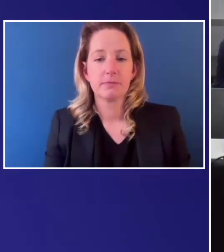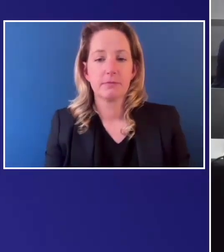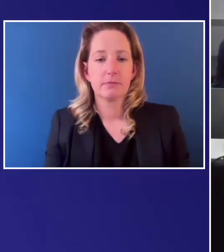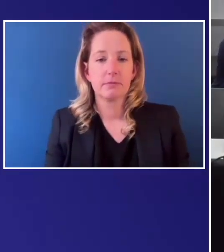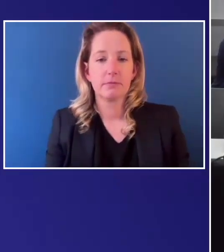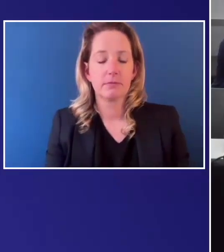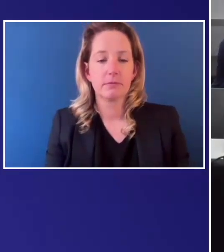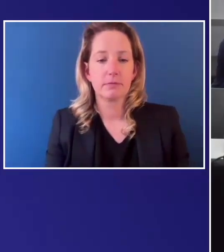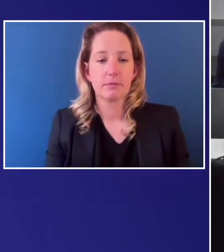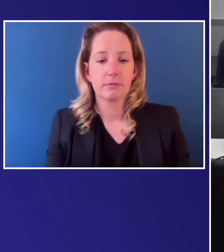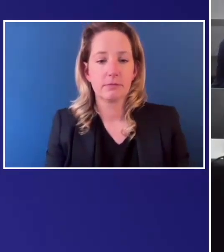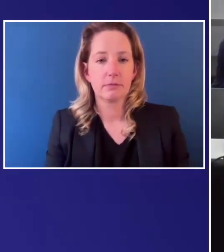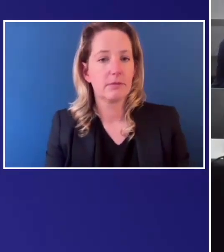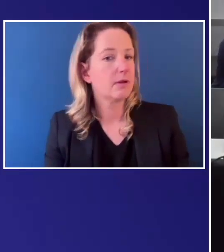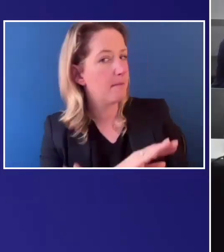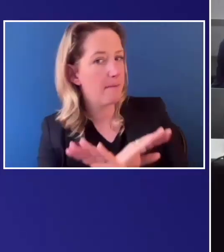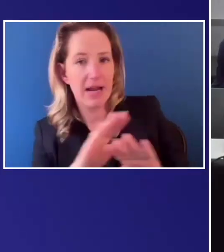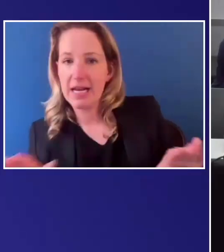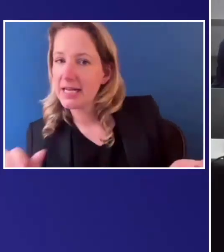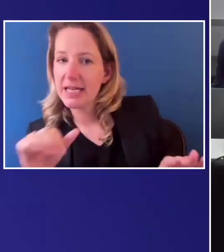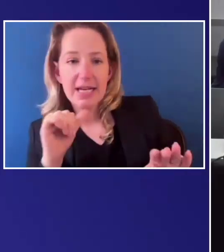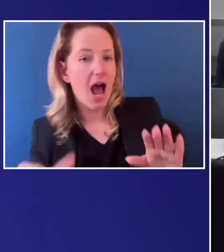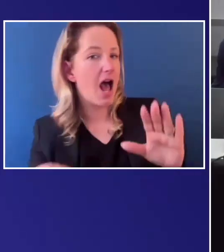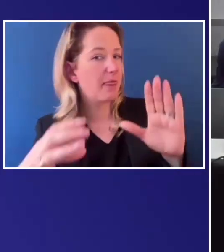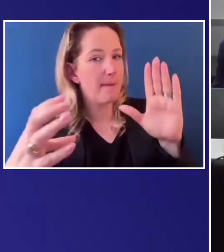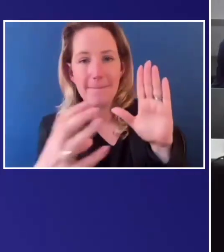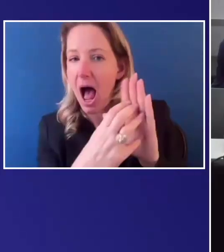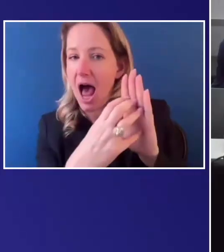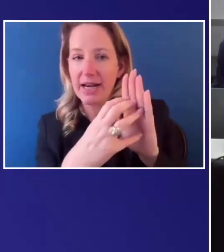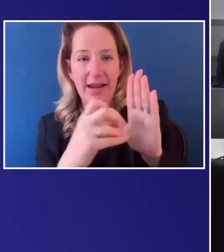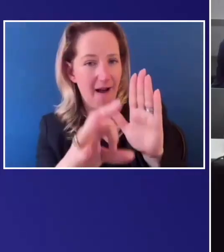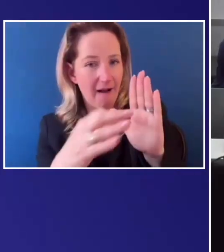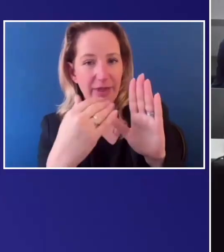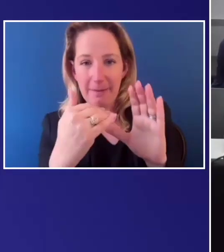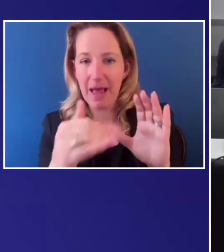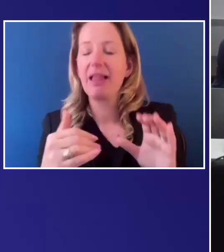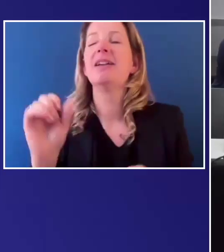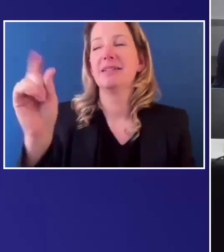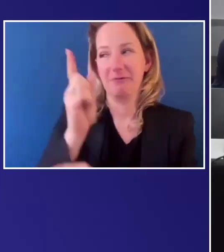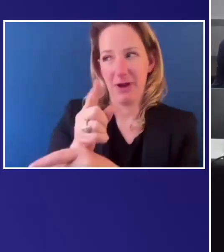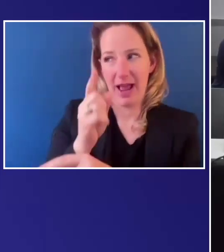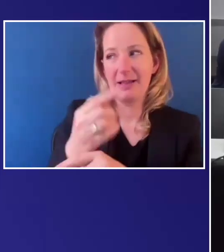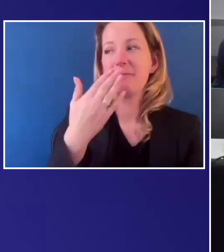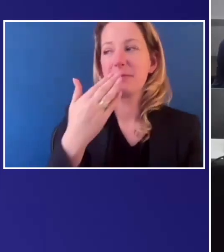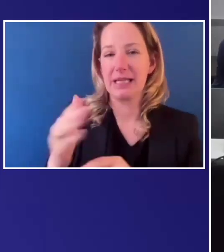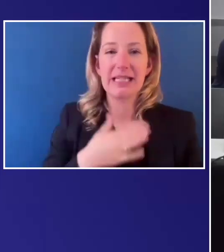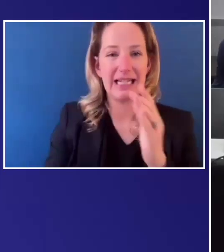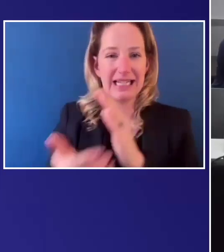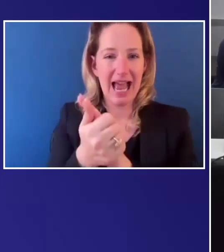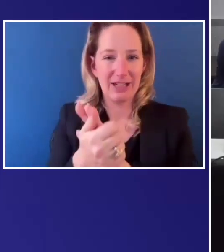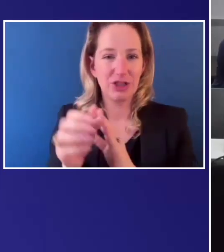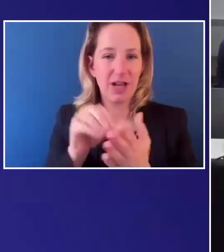Just not the body of the email. In the document. That's correct. Thank you, Kayla. All right. Seeing no other cards,